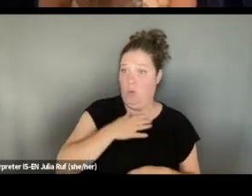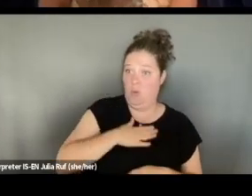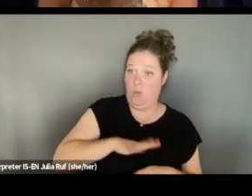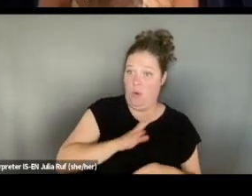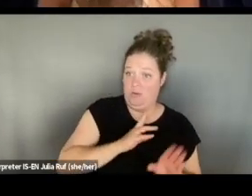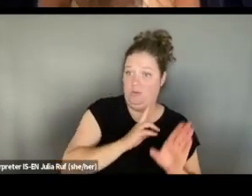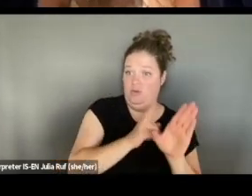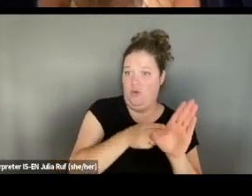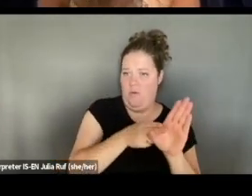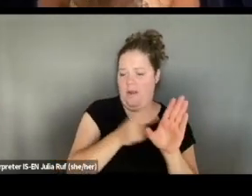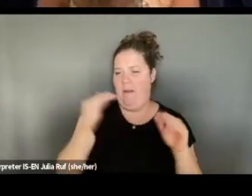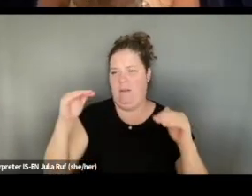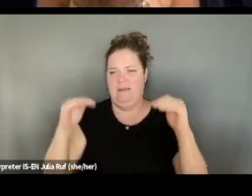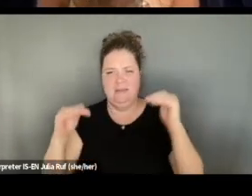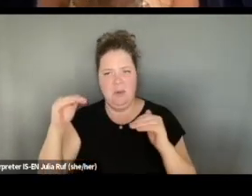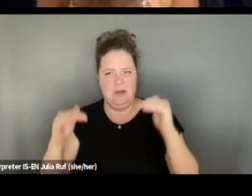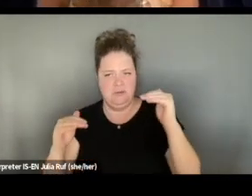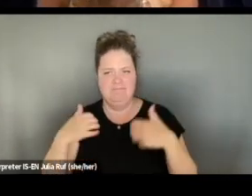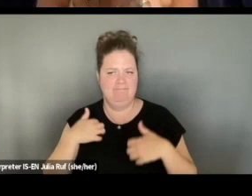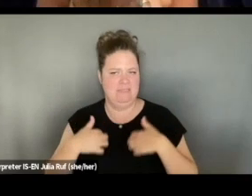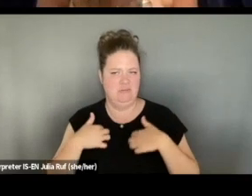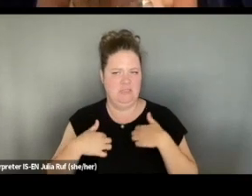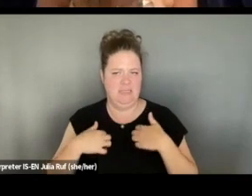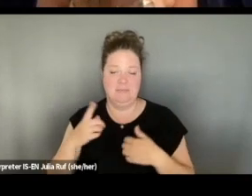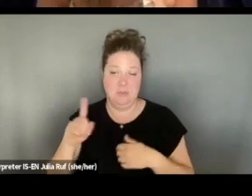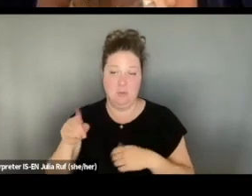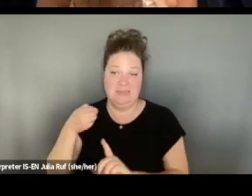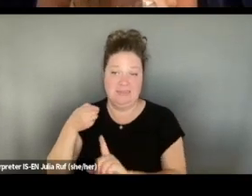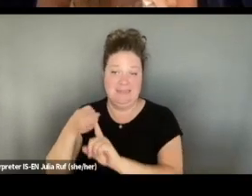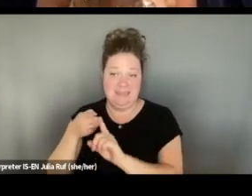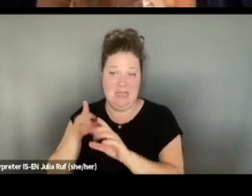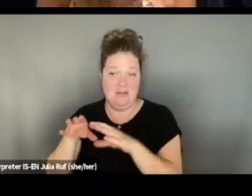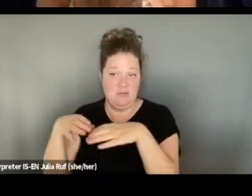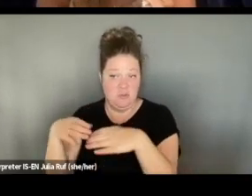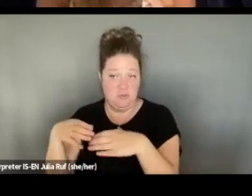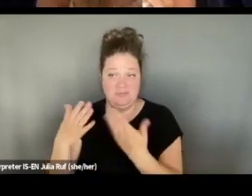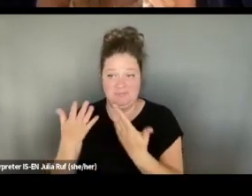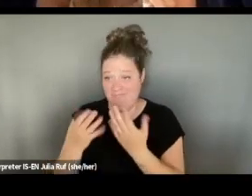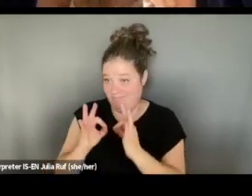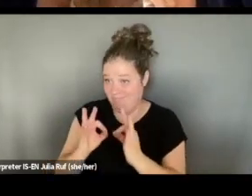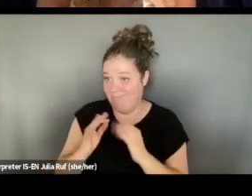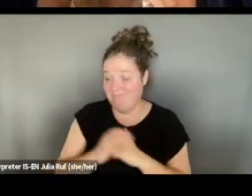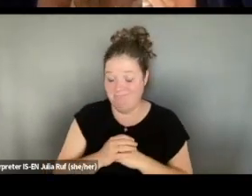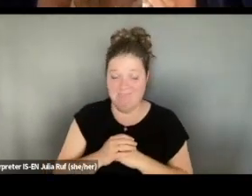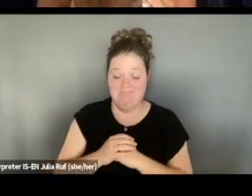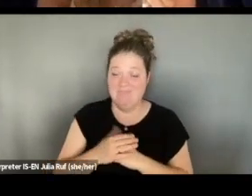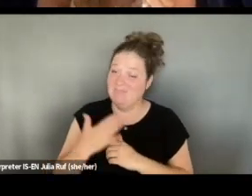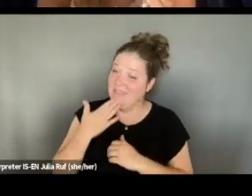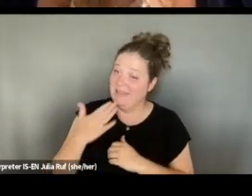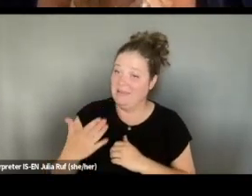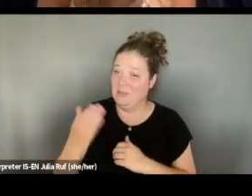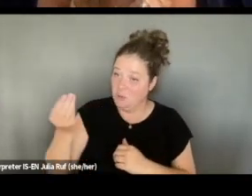yourself as part of the, kind of the real target audience here. So, I think that is very useful for us to know,